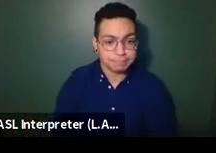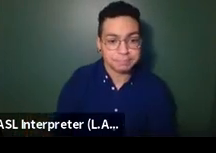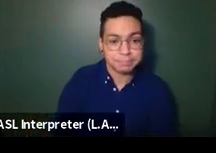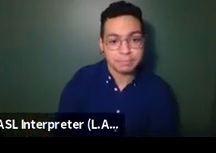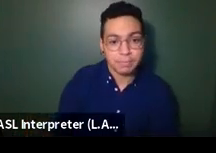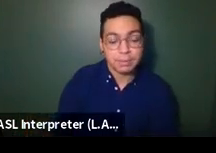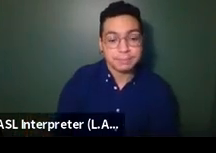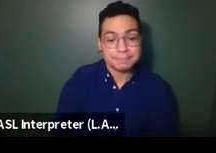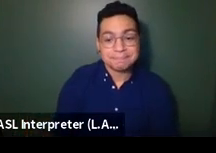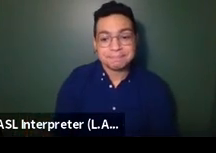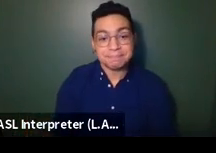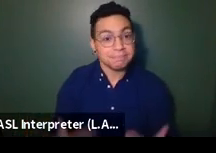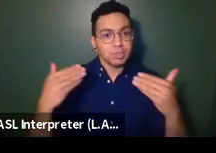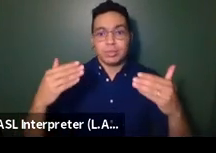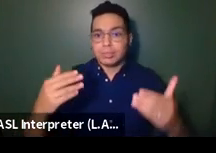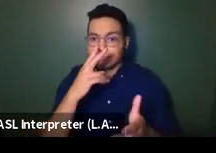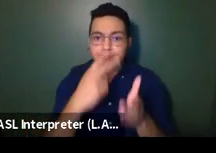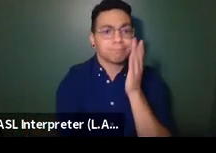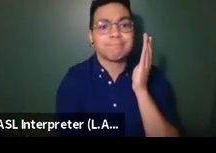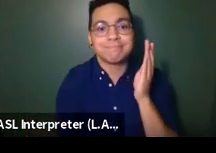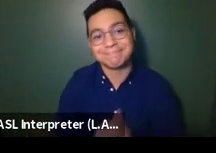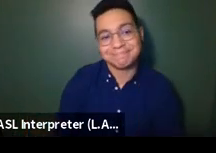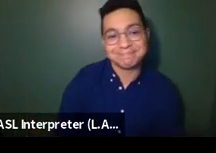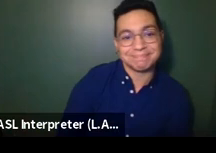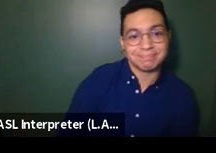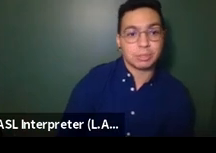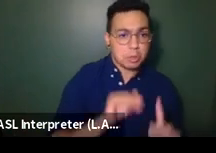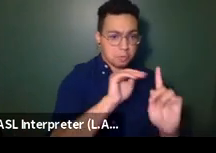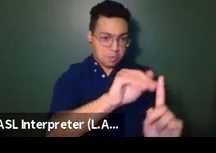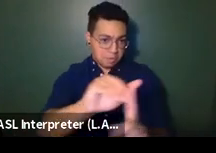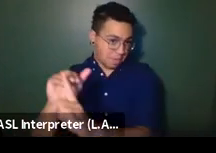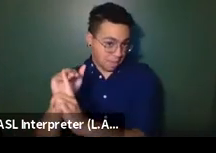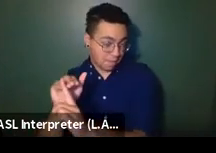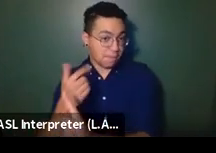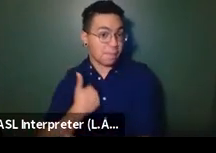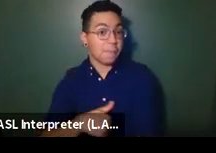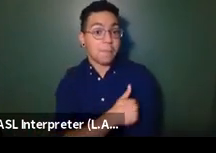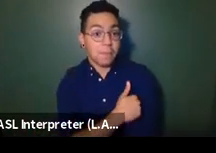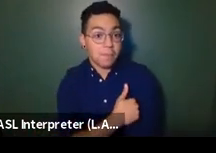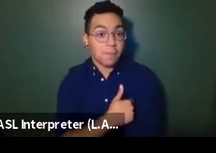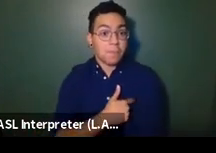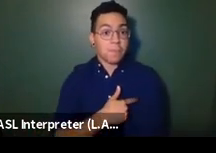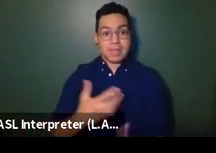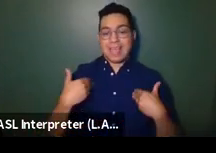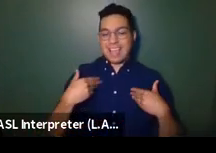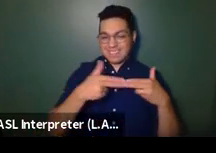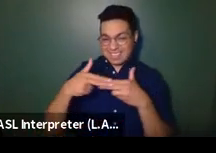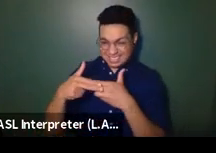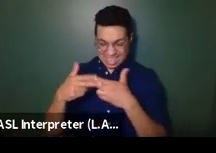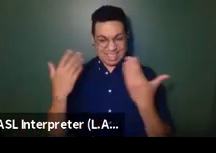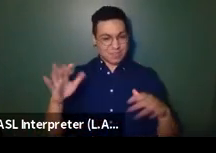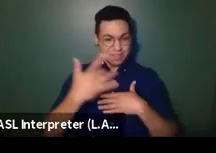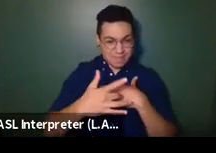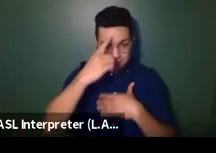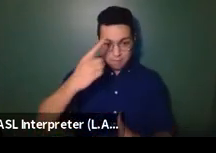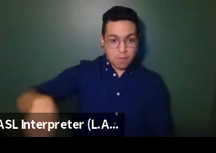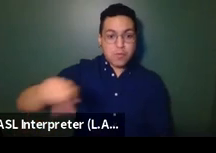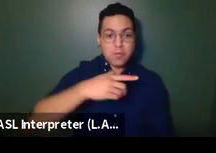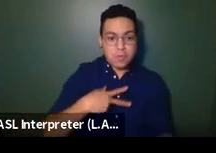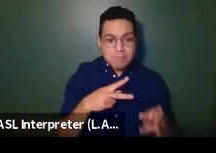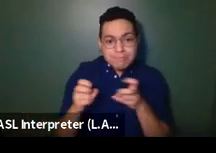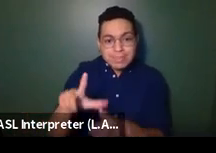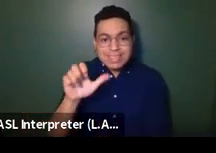ESD 189 - Amy Colburn: So let's just dig in. So just as a quick reminder we wanted to these. These slides will be available for you and have the links to all of these different resources.